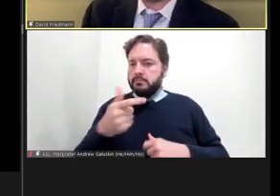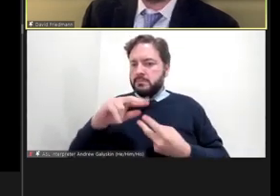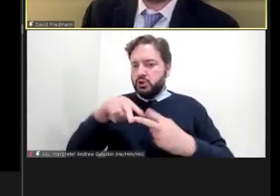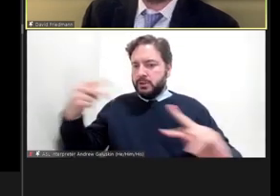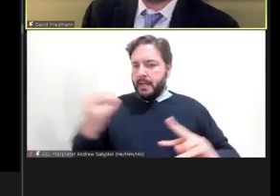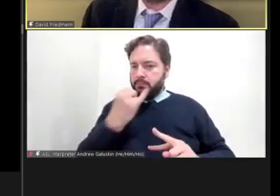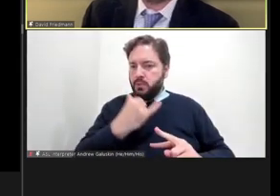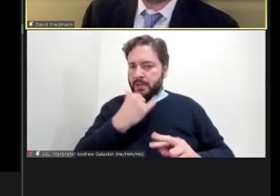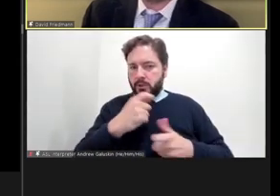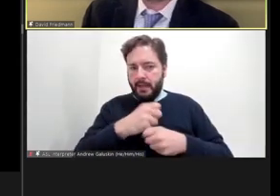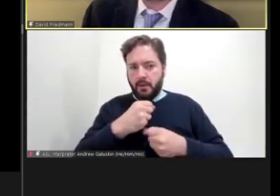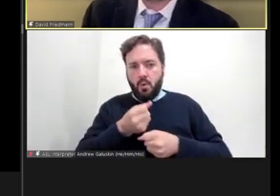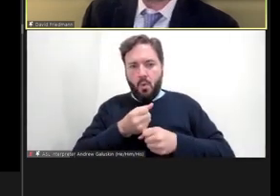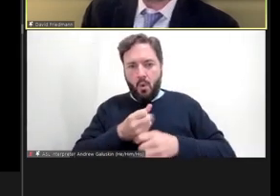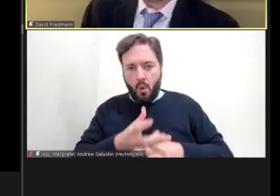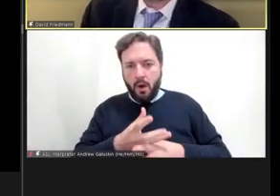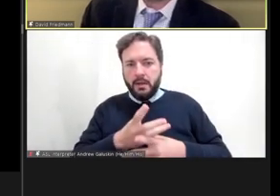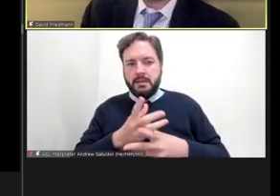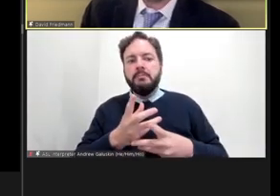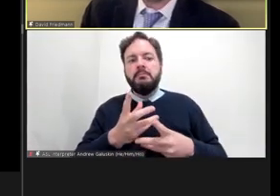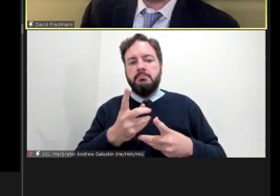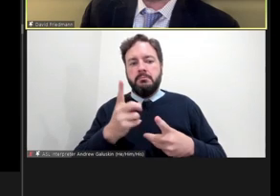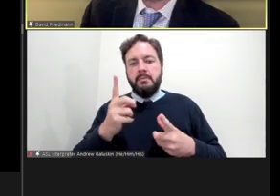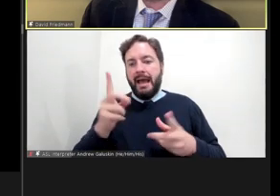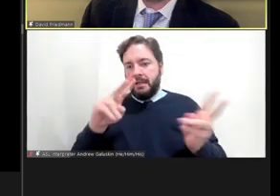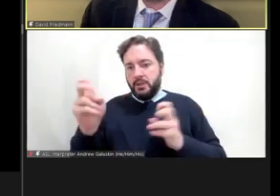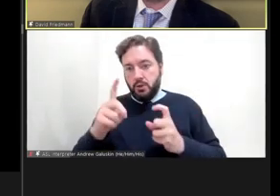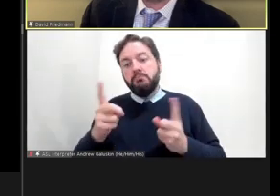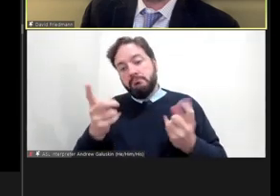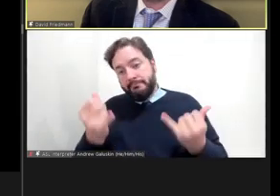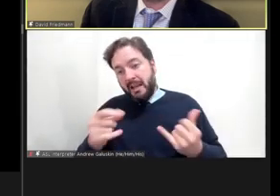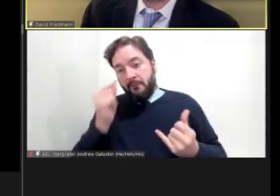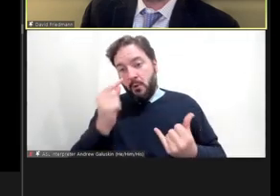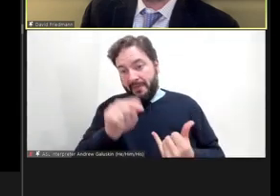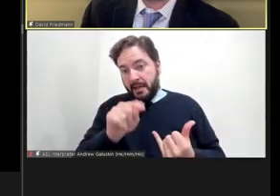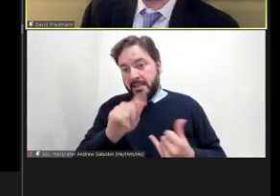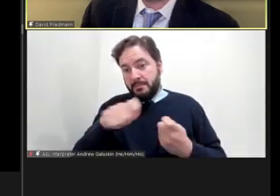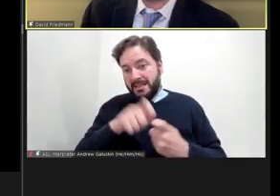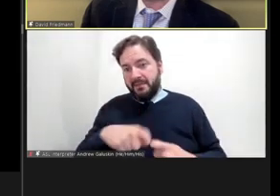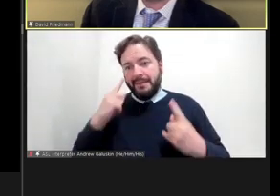we're talking about hearing loss. We talk about hearing loss from a genetic